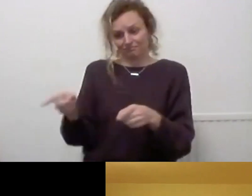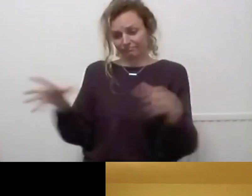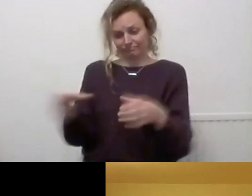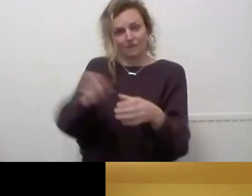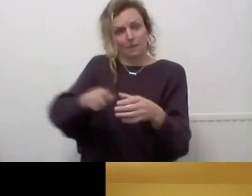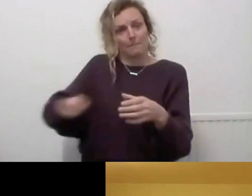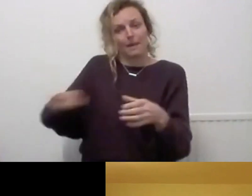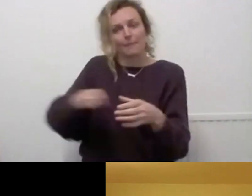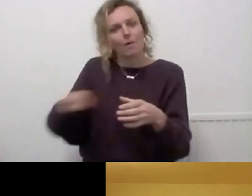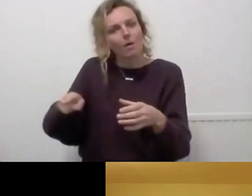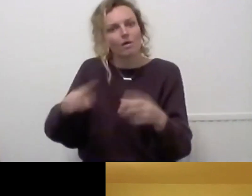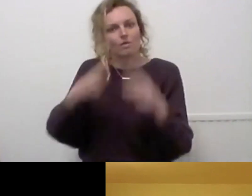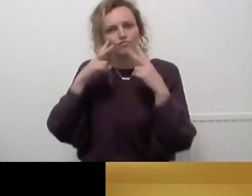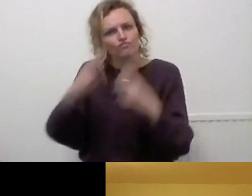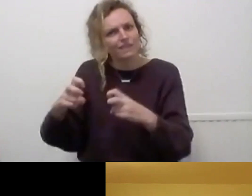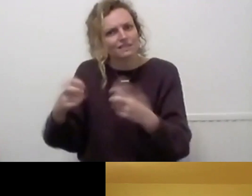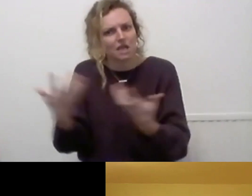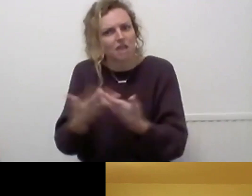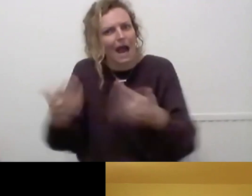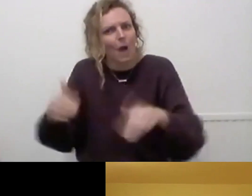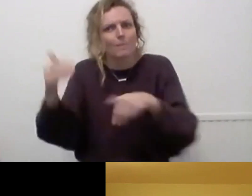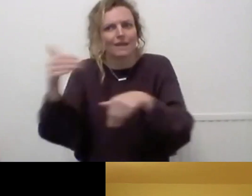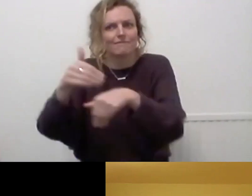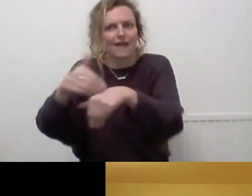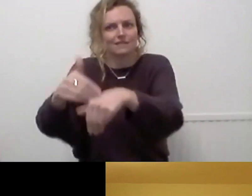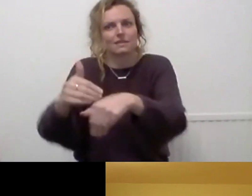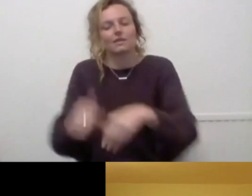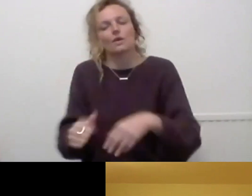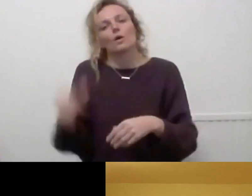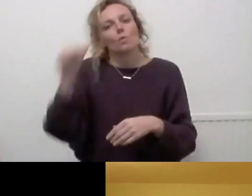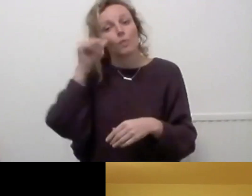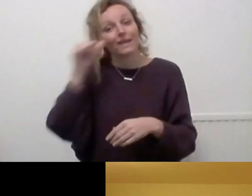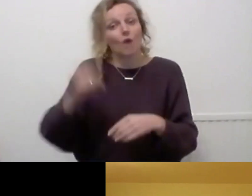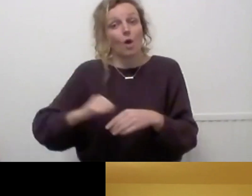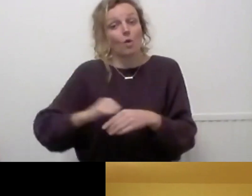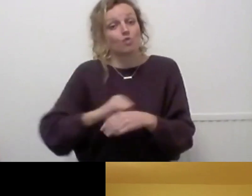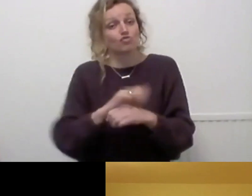we certainly know that long COVID is a significant problem in people don't become severely unwell